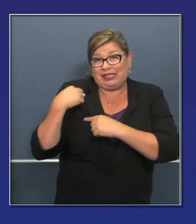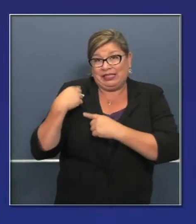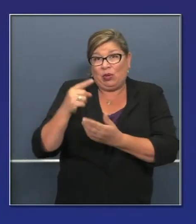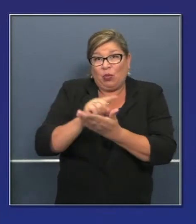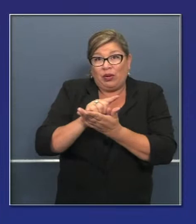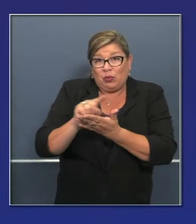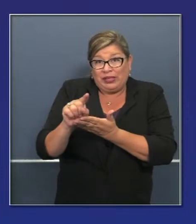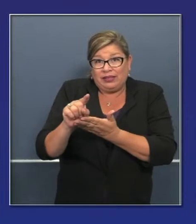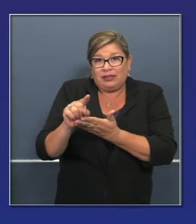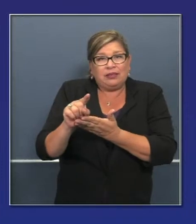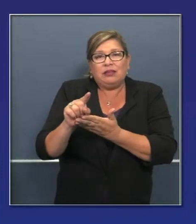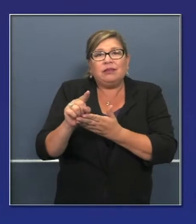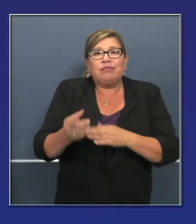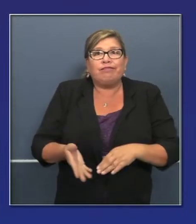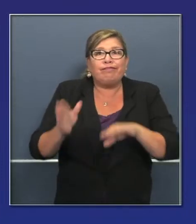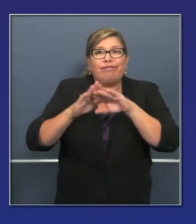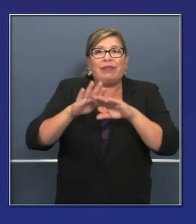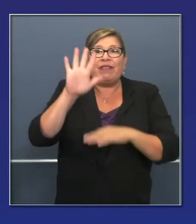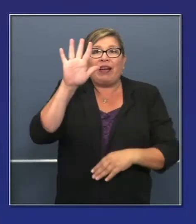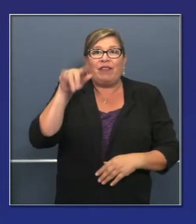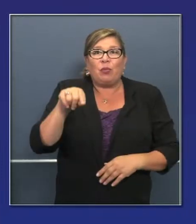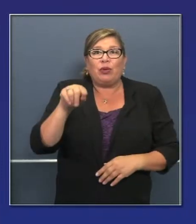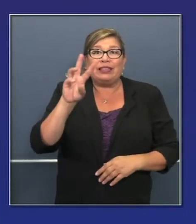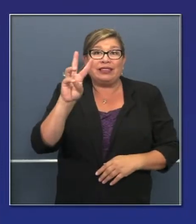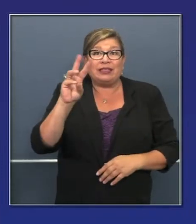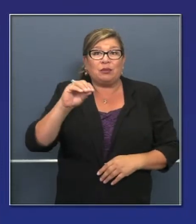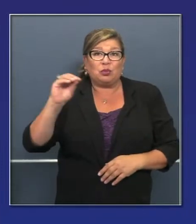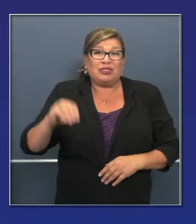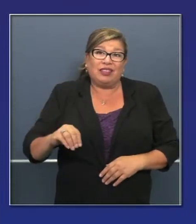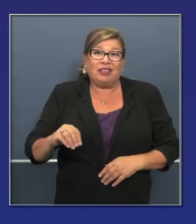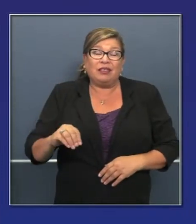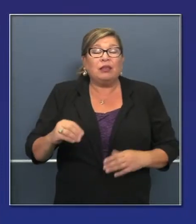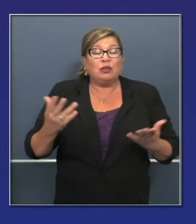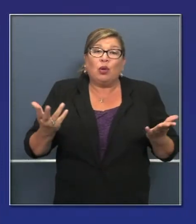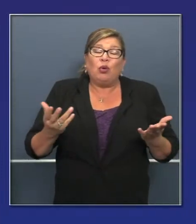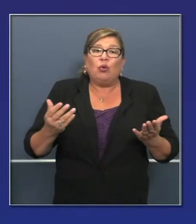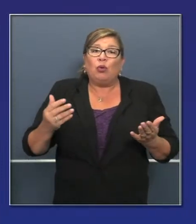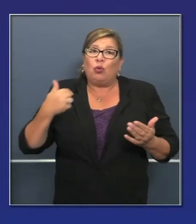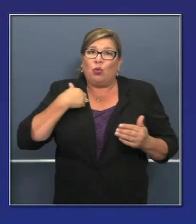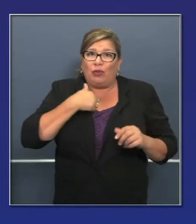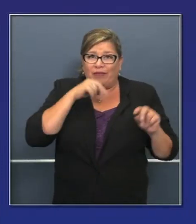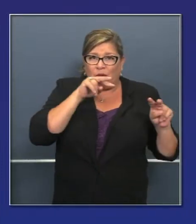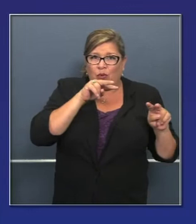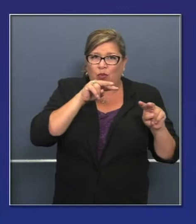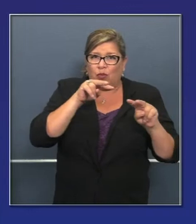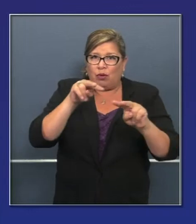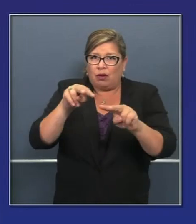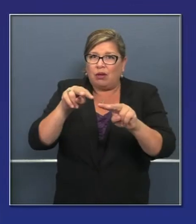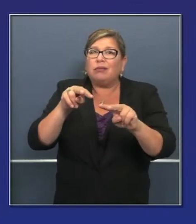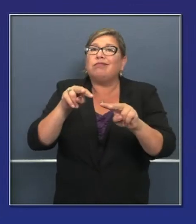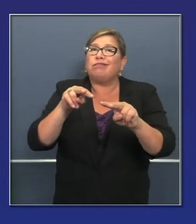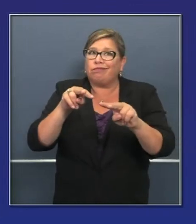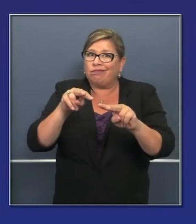to 5.6 percent and so we are tracking these very very closely and it's a point of consideration for